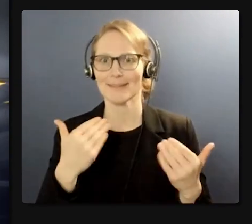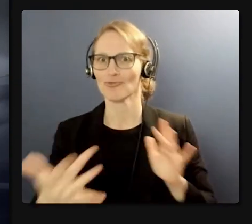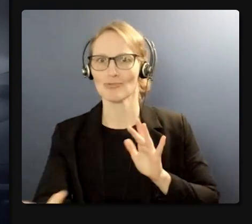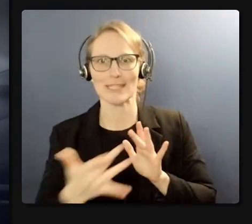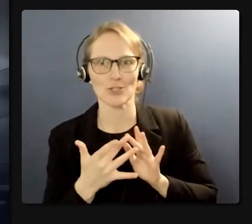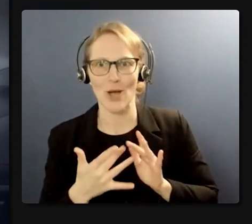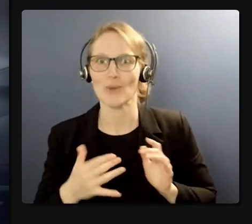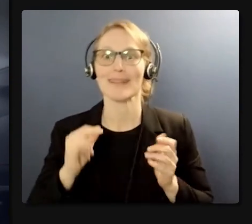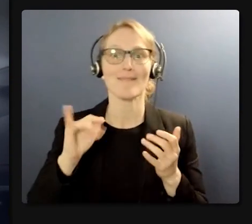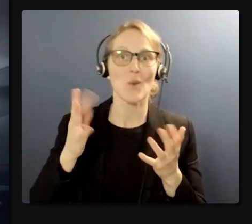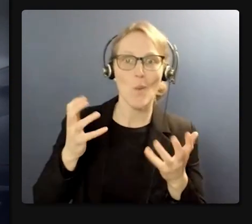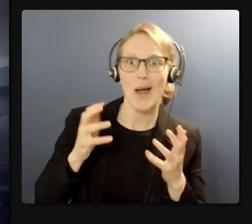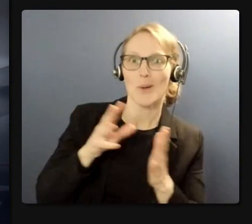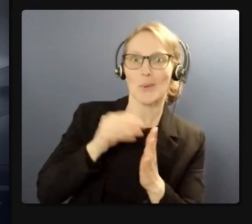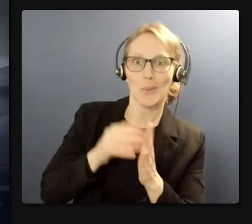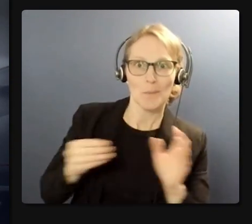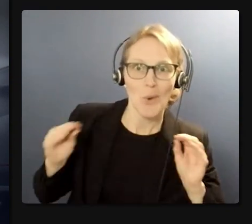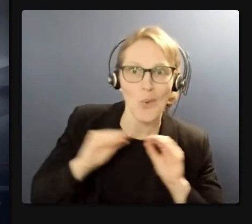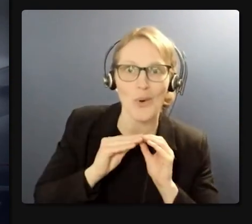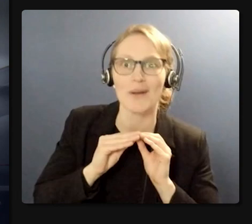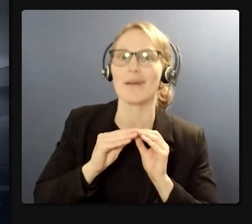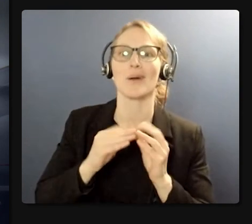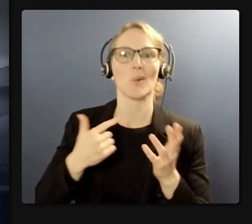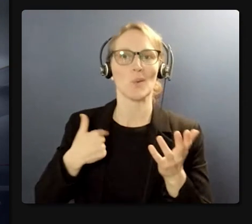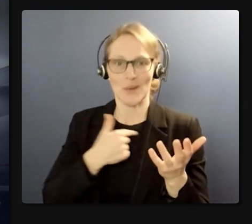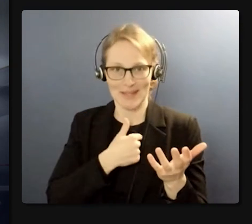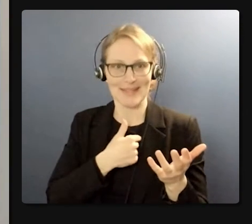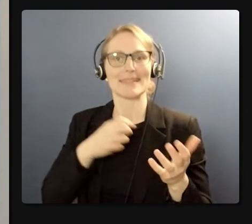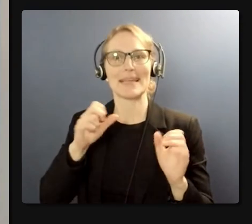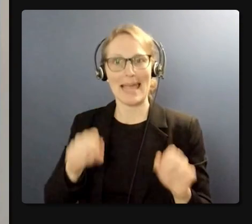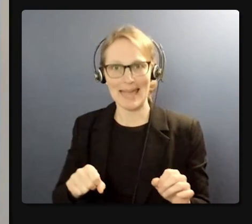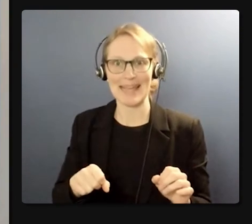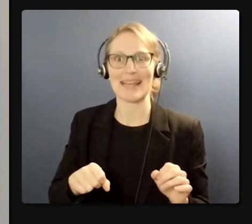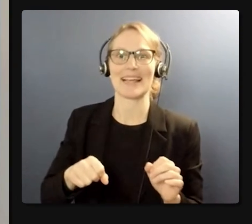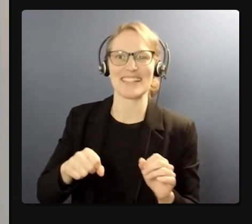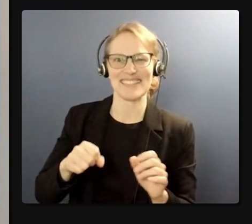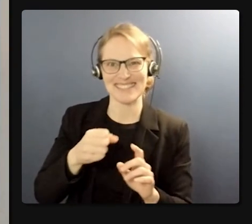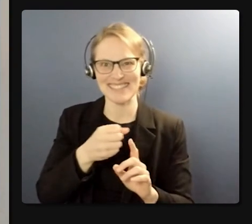Feel free to reach out to us. If you want to learn more about this,